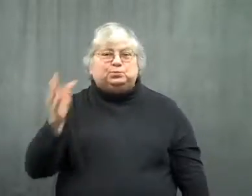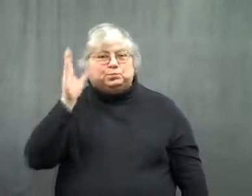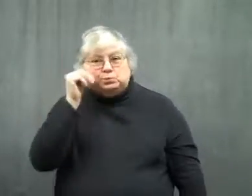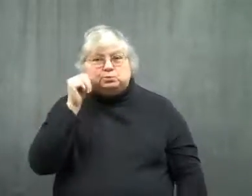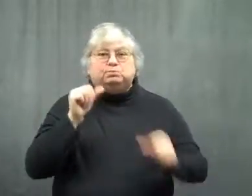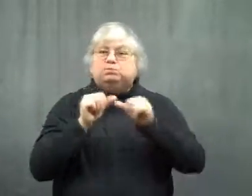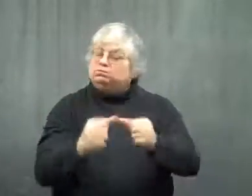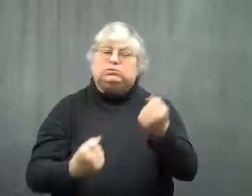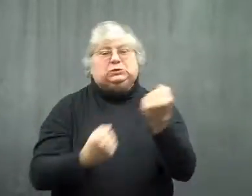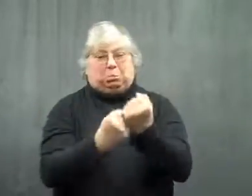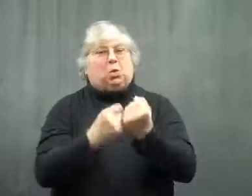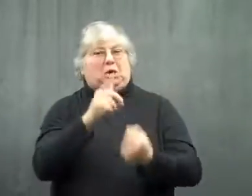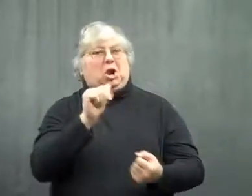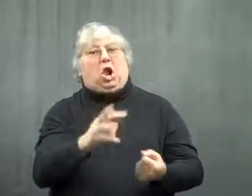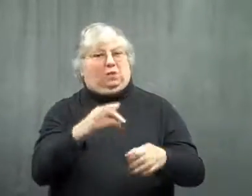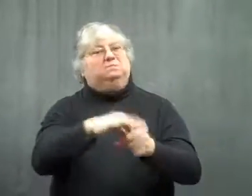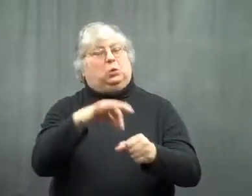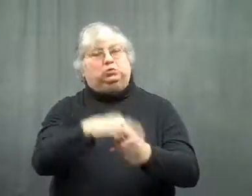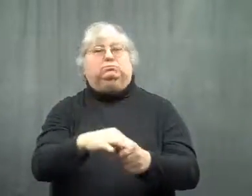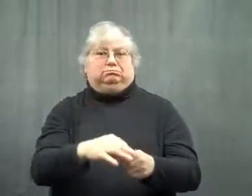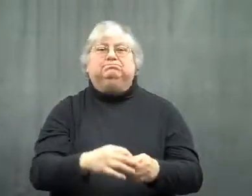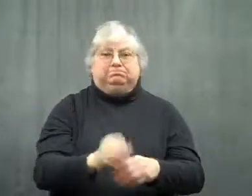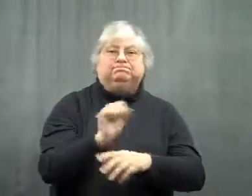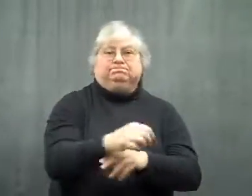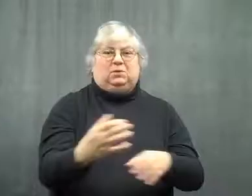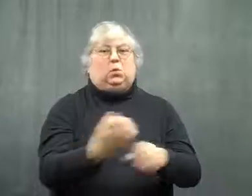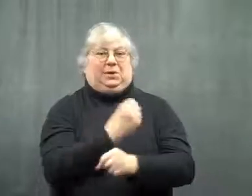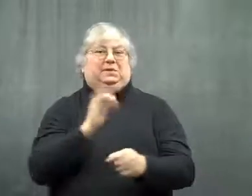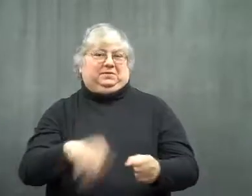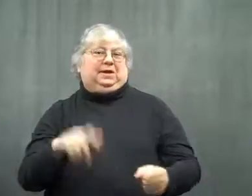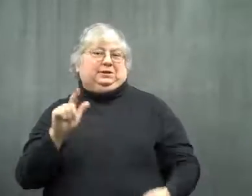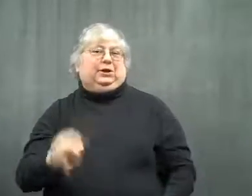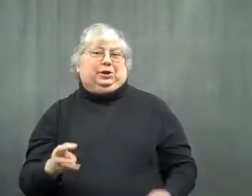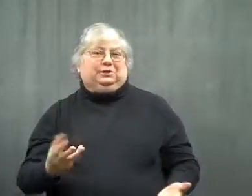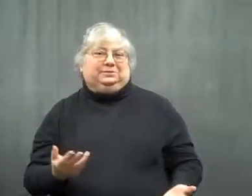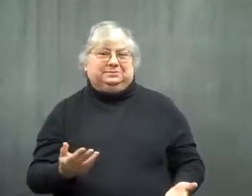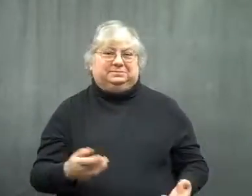but she wasn't intimidated and supported the passage of the law.